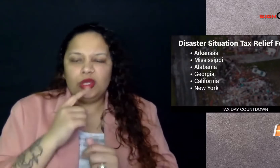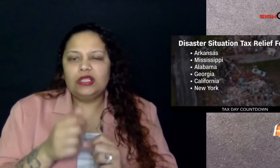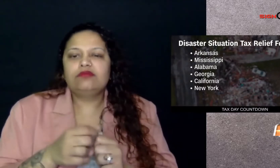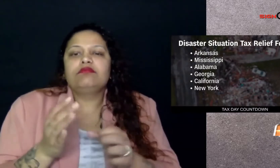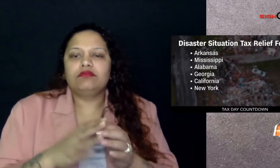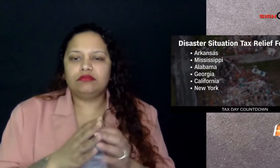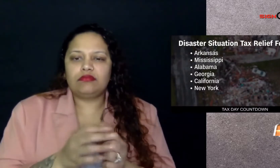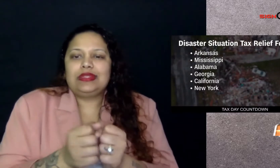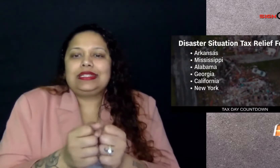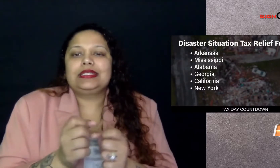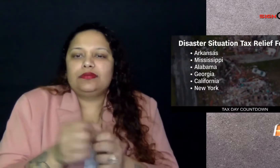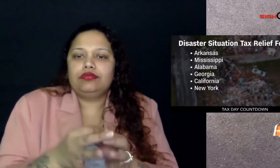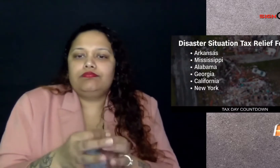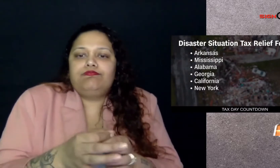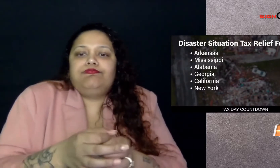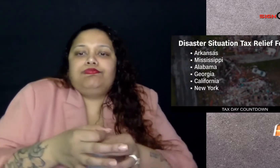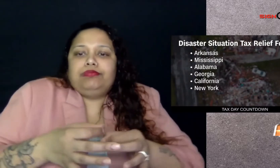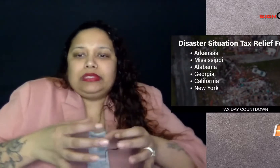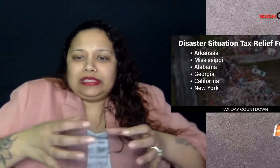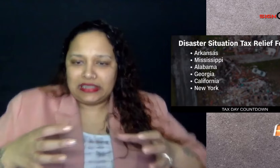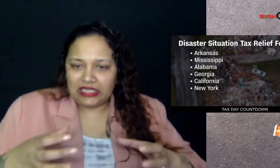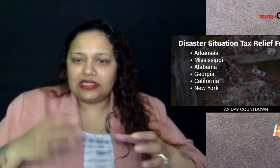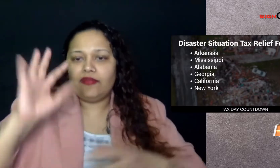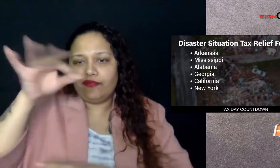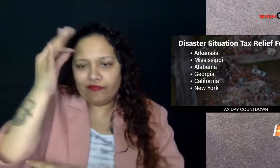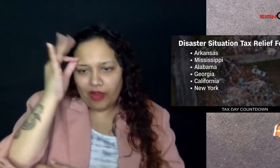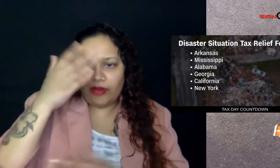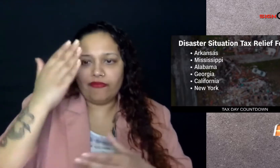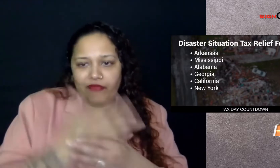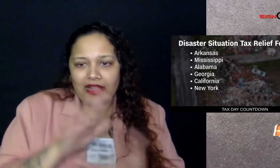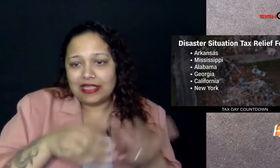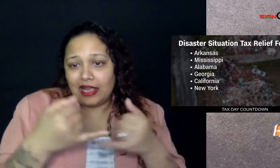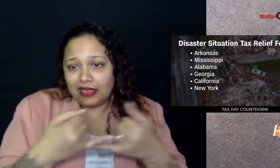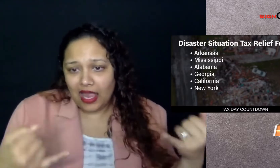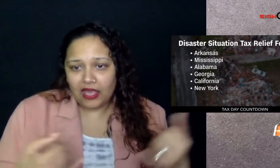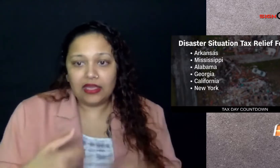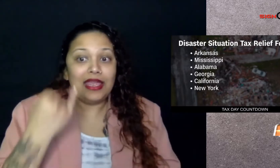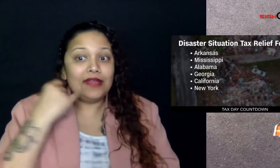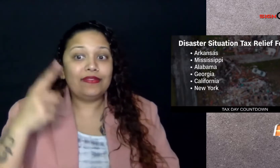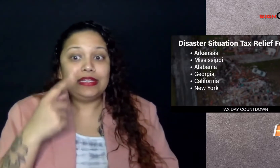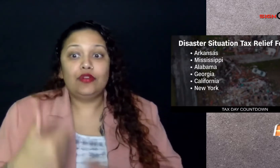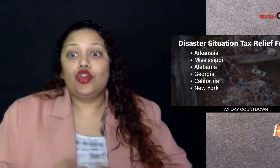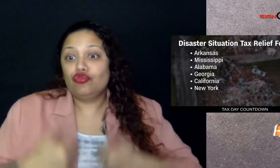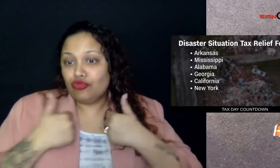California and New York may have extended Federal filing deadlines if they